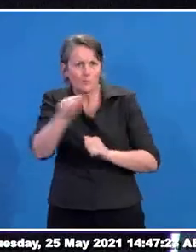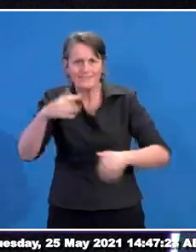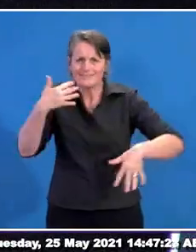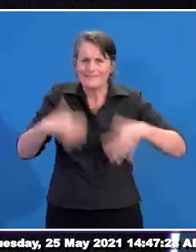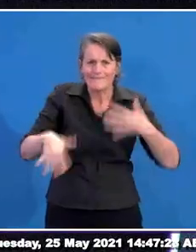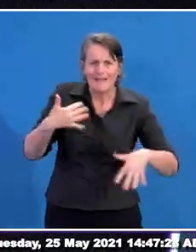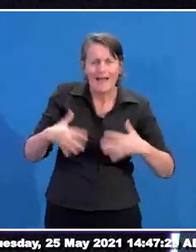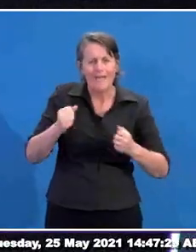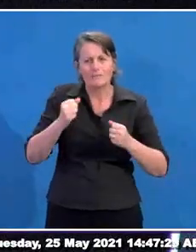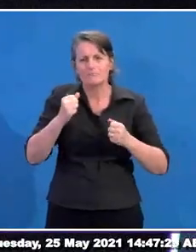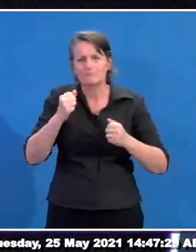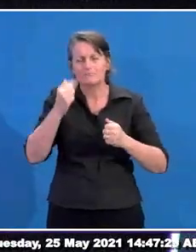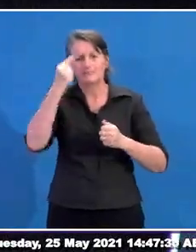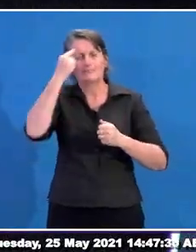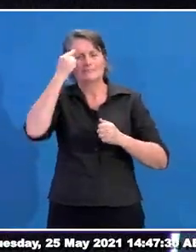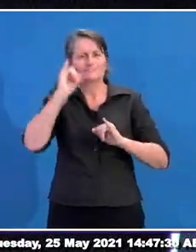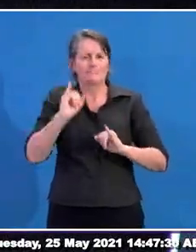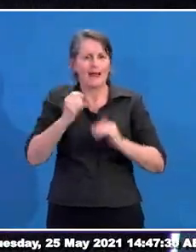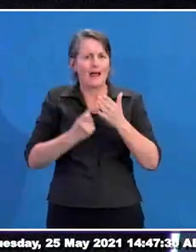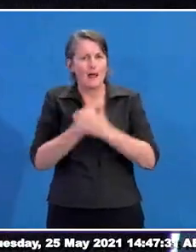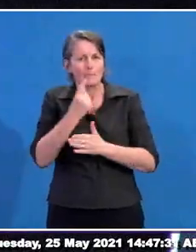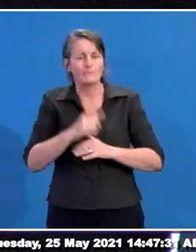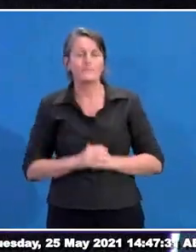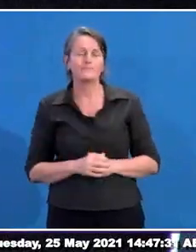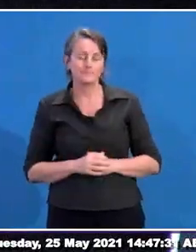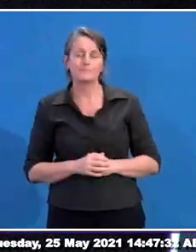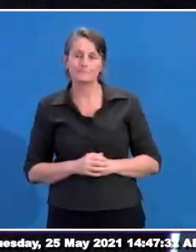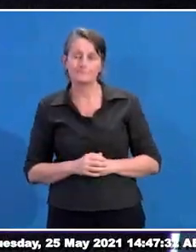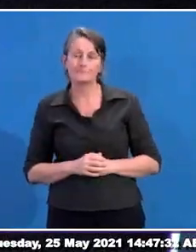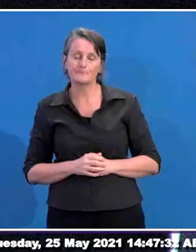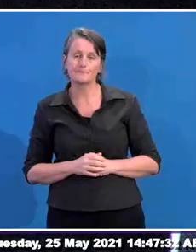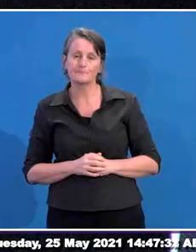In my previous employer, because we worked within trauma-informed